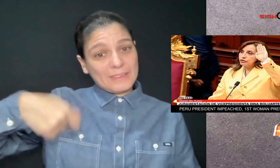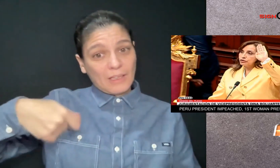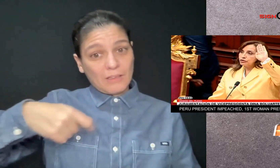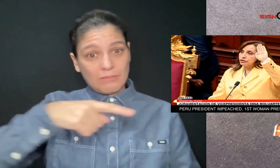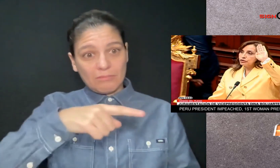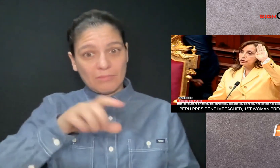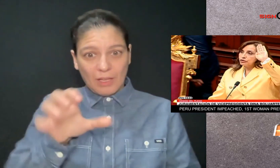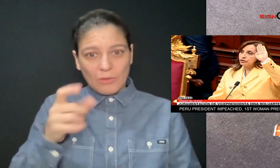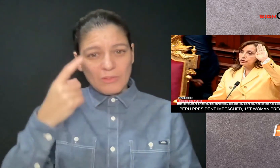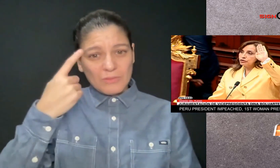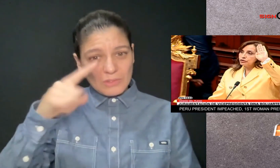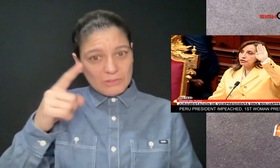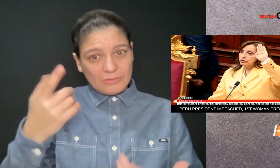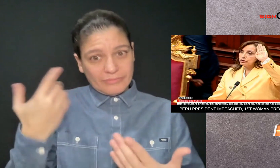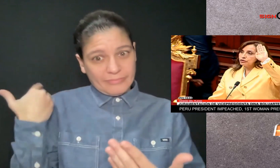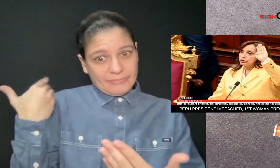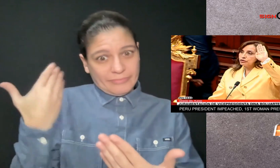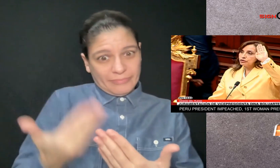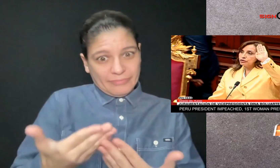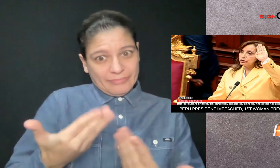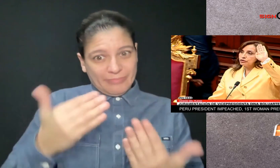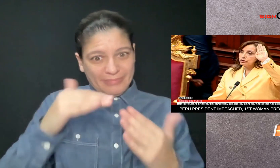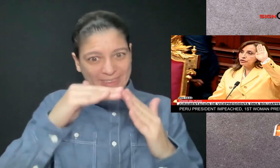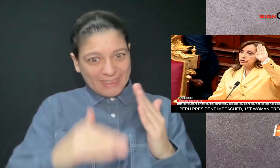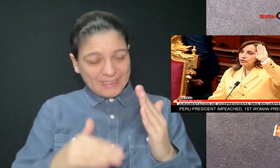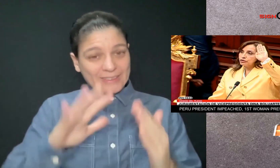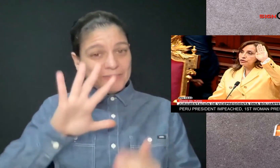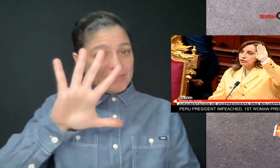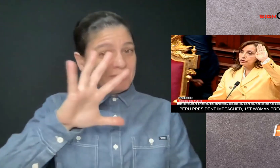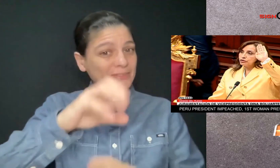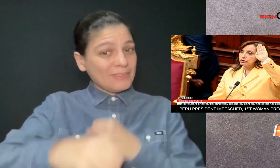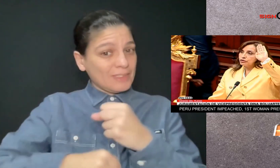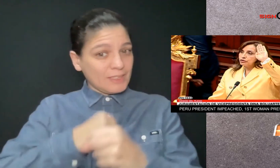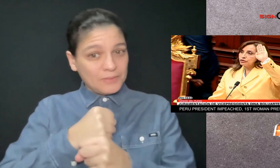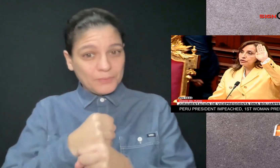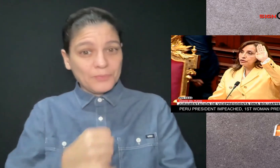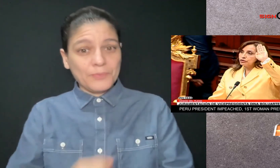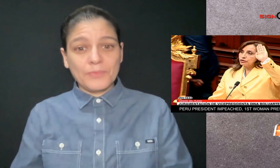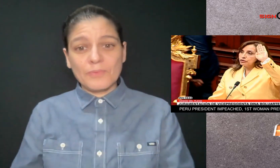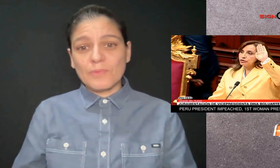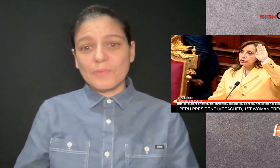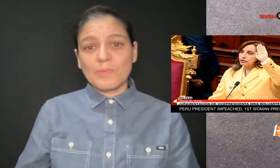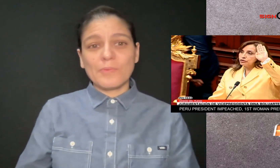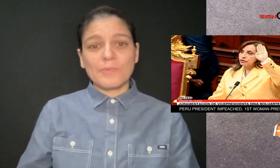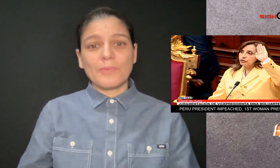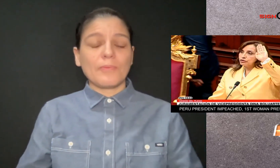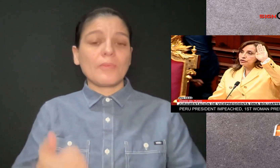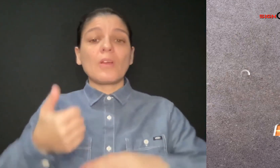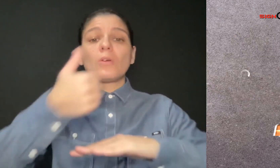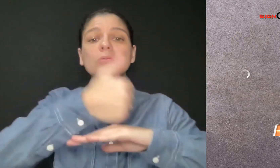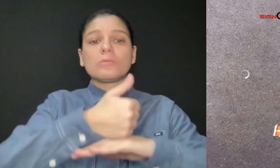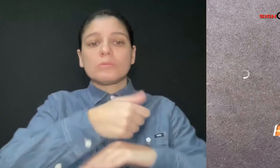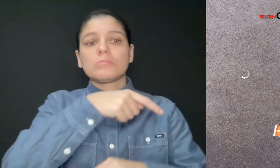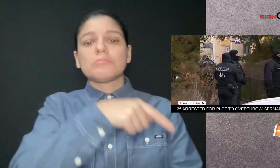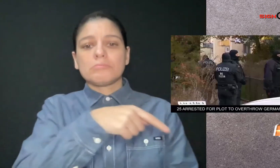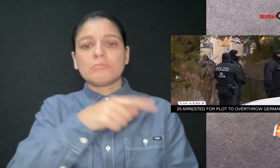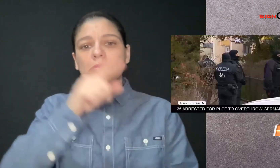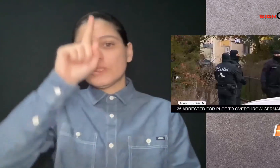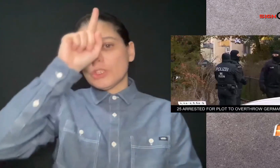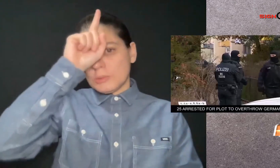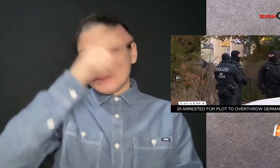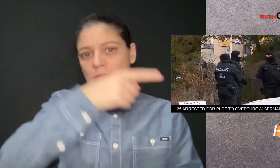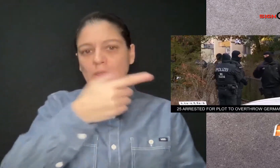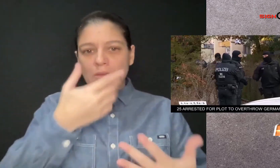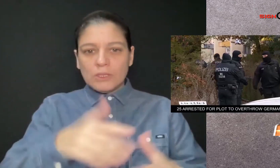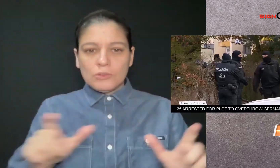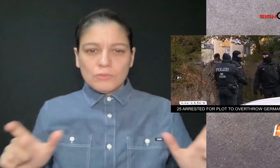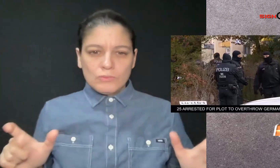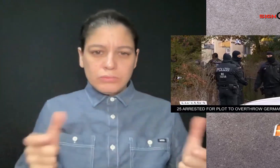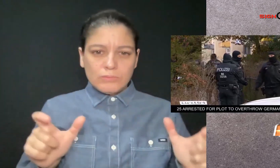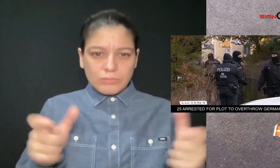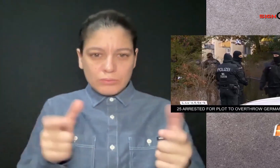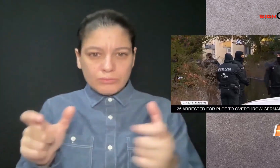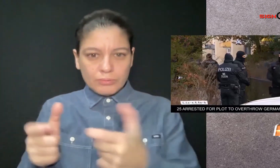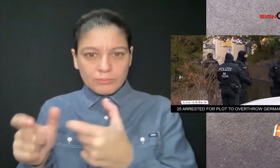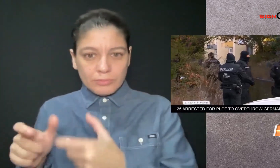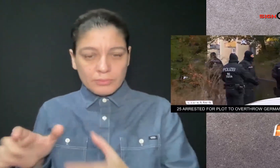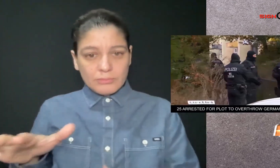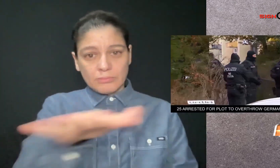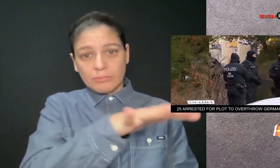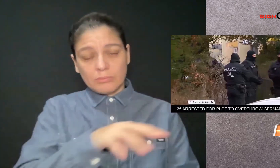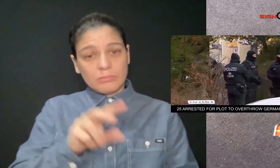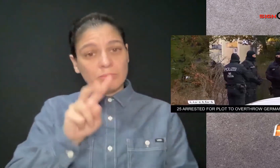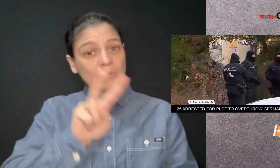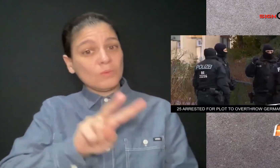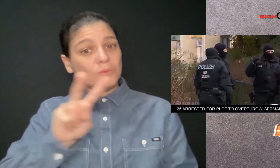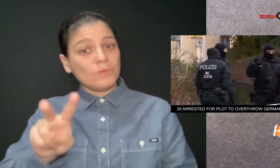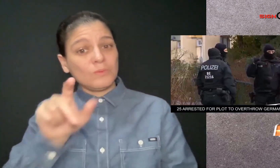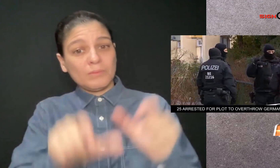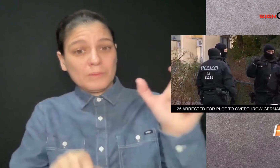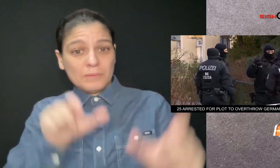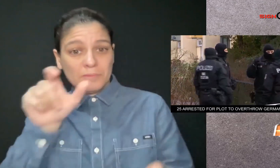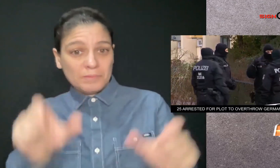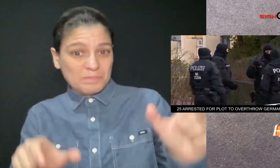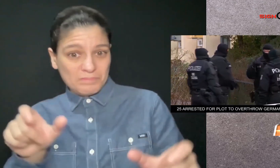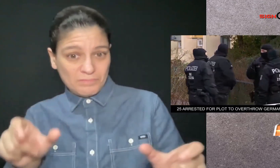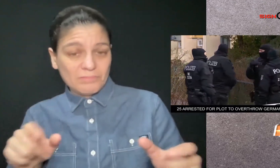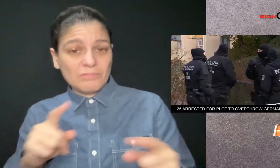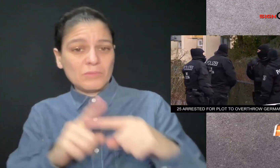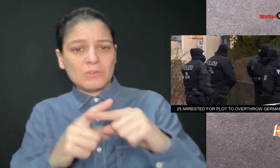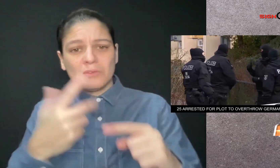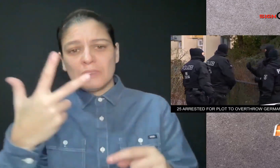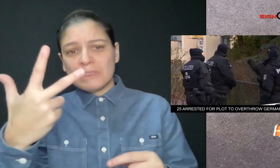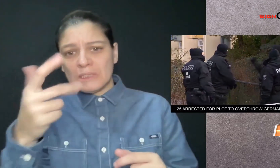in less than five years authorities in Germany arrested 22 suspected